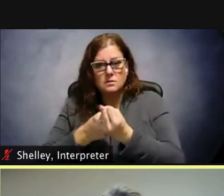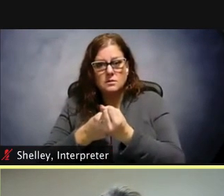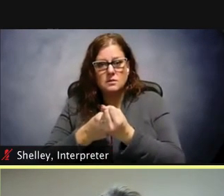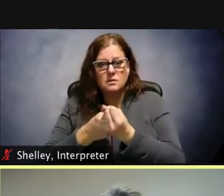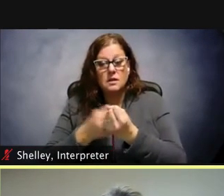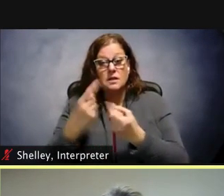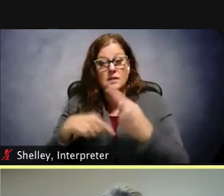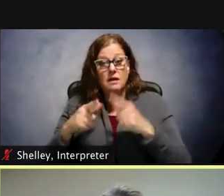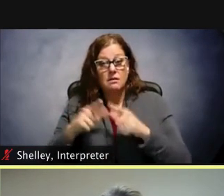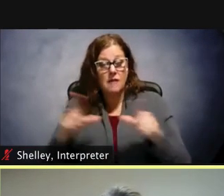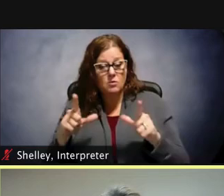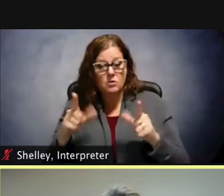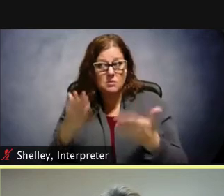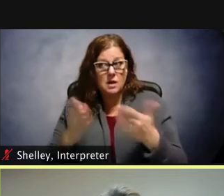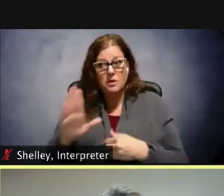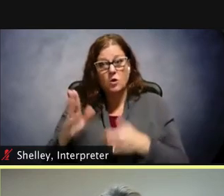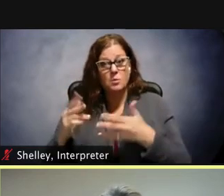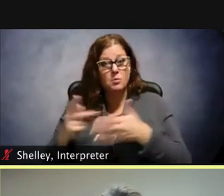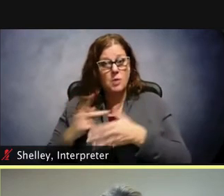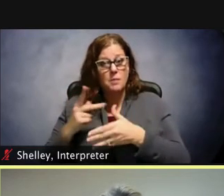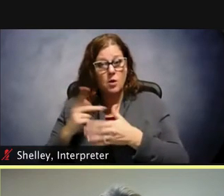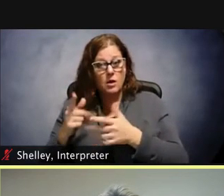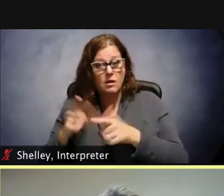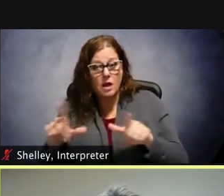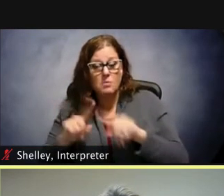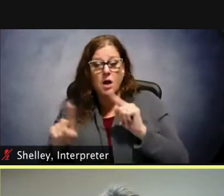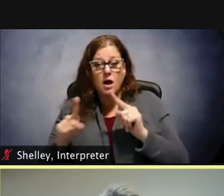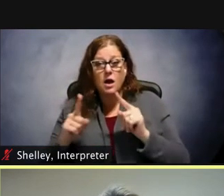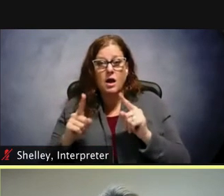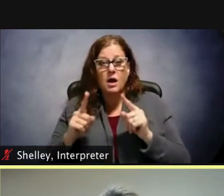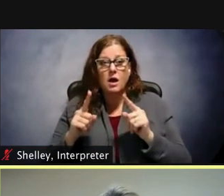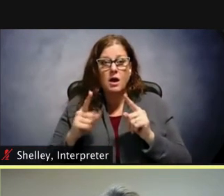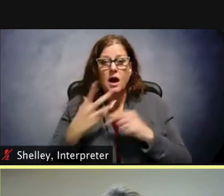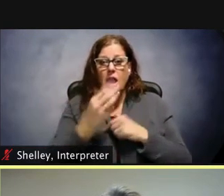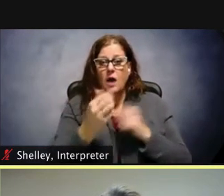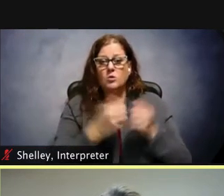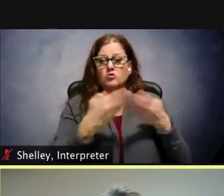may be their primary language, but their out with their Gen Ed peers. So that's kind of our